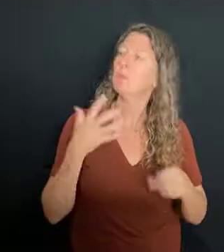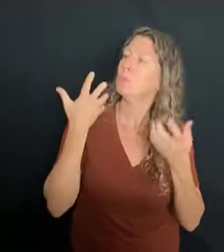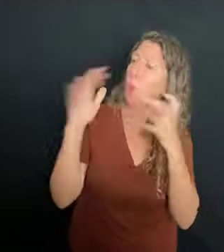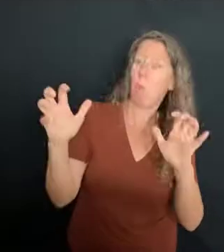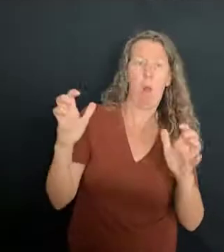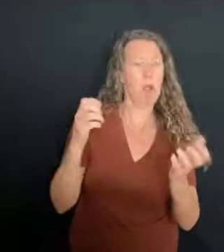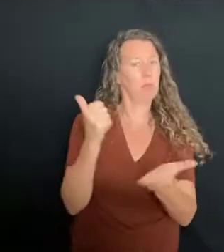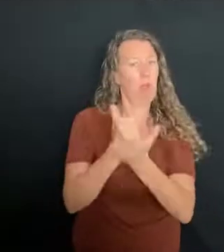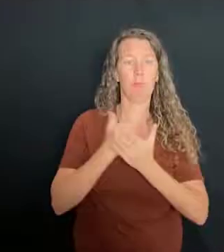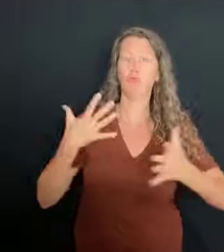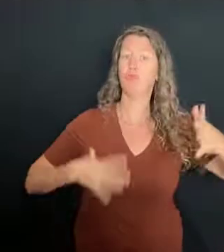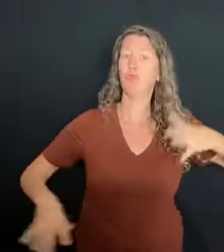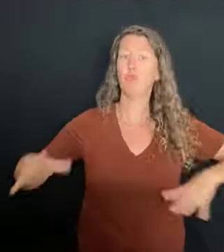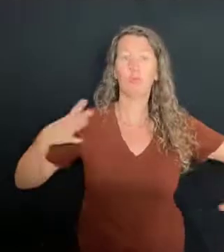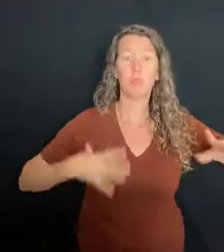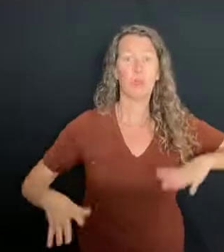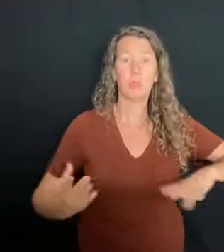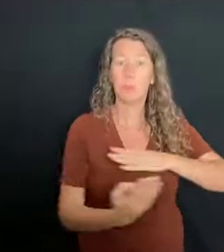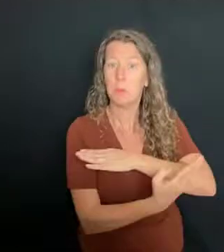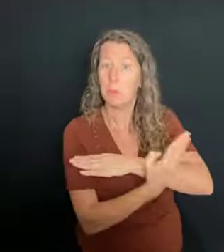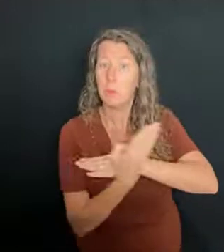in the morning or brushing her teeth at night.